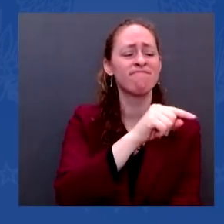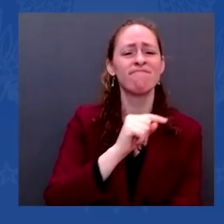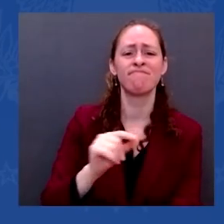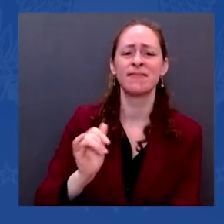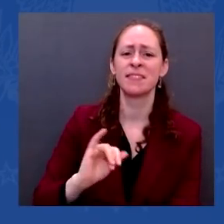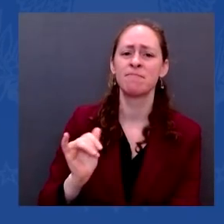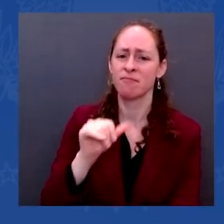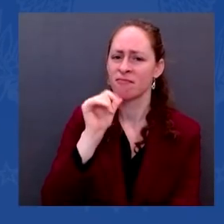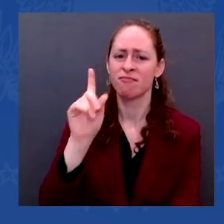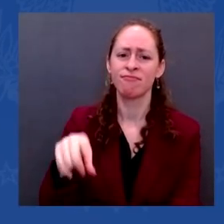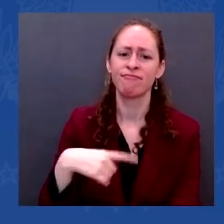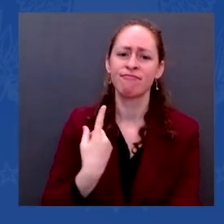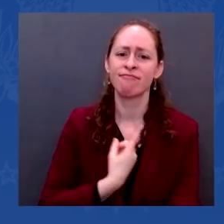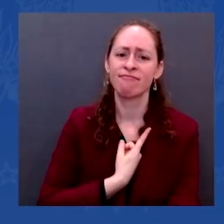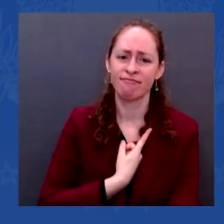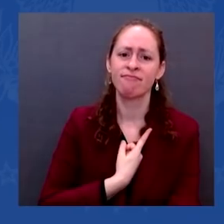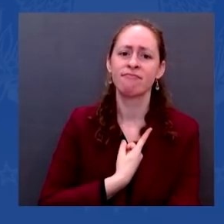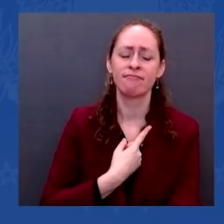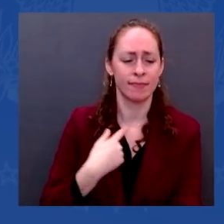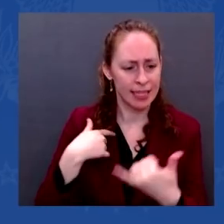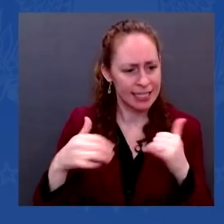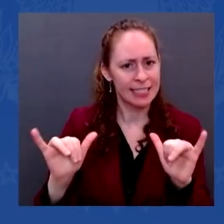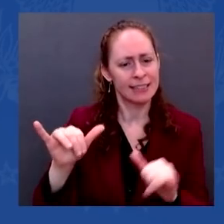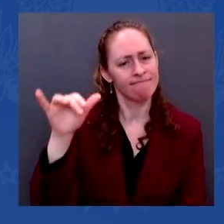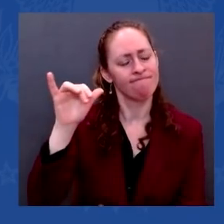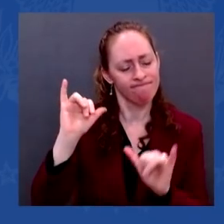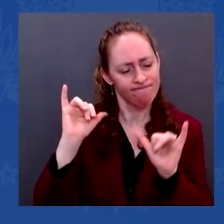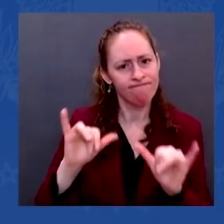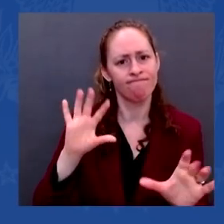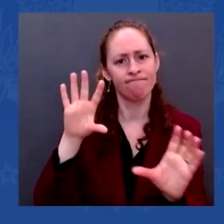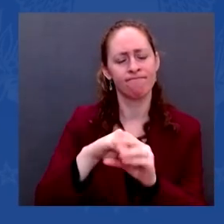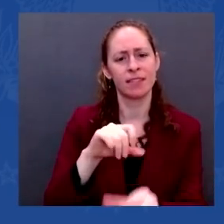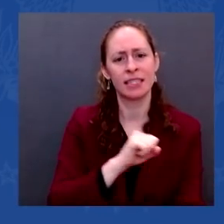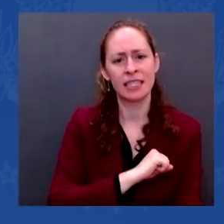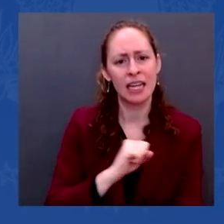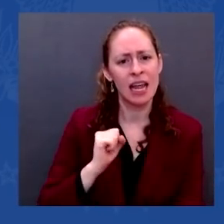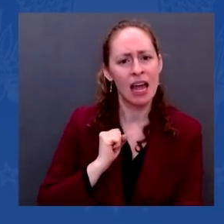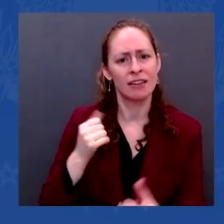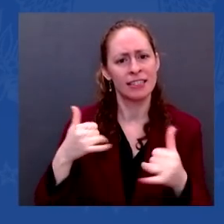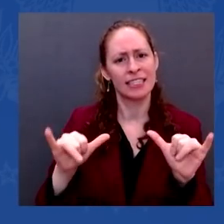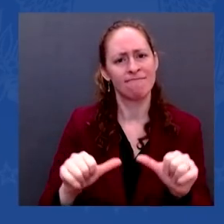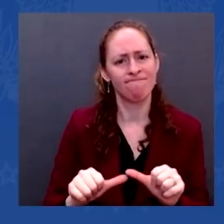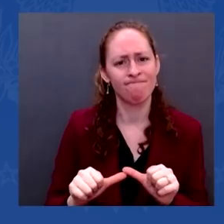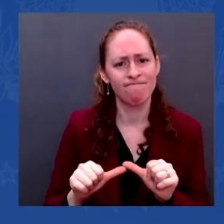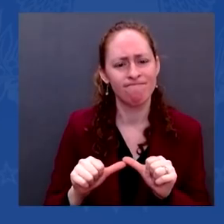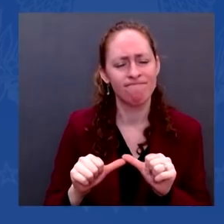We watched people literally die in our midst. I remember that scene where Teddy walked out.